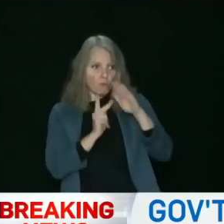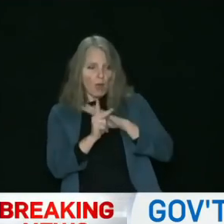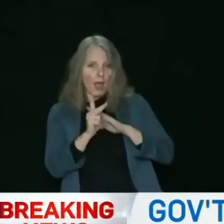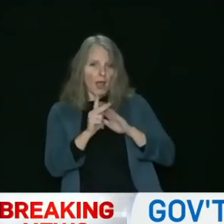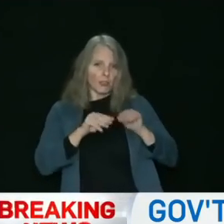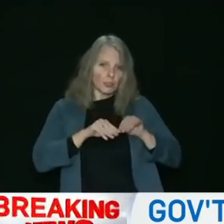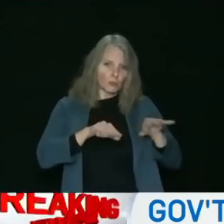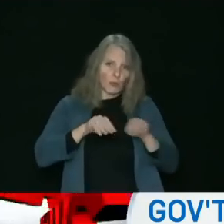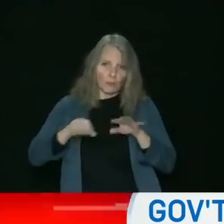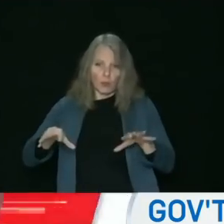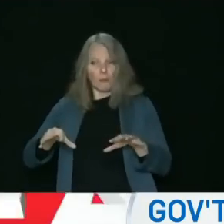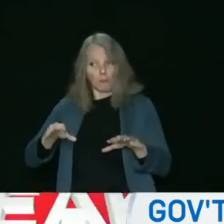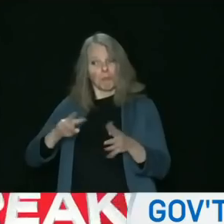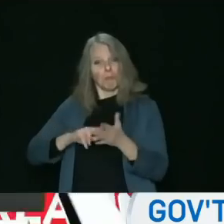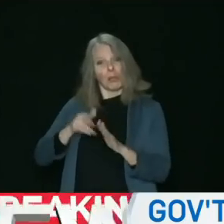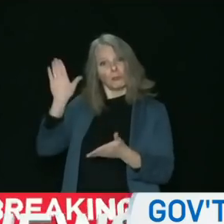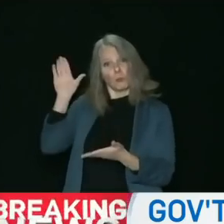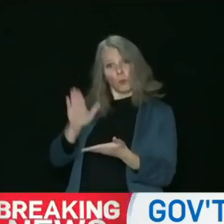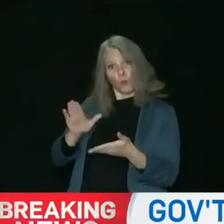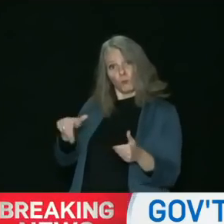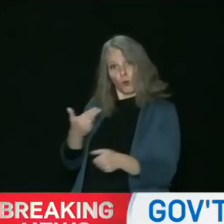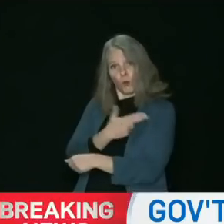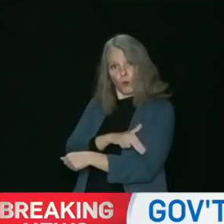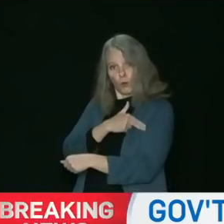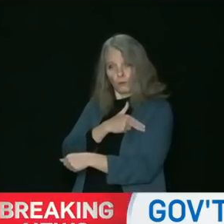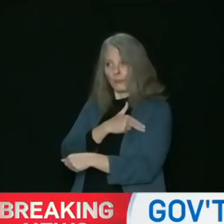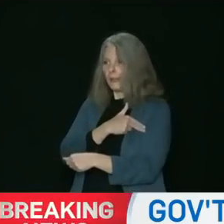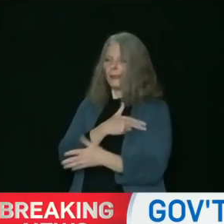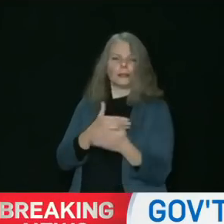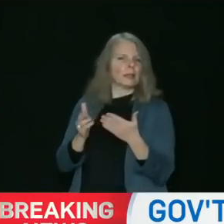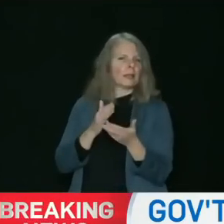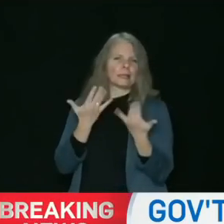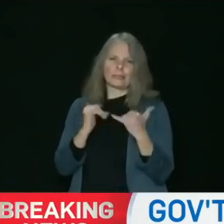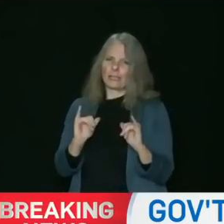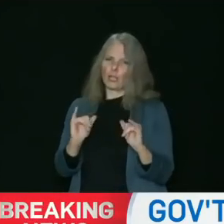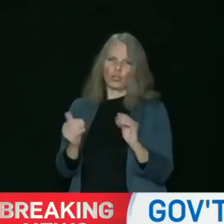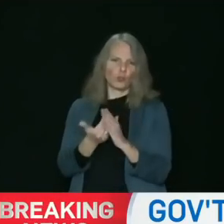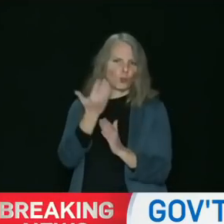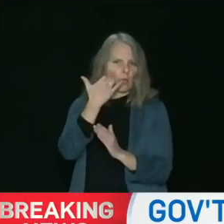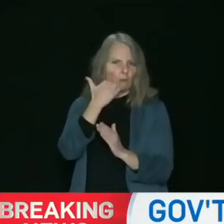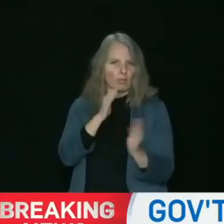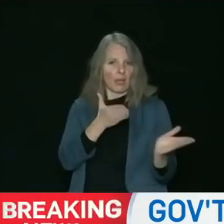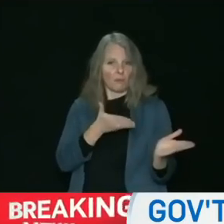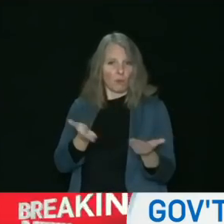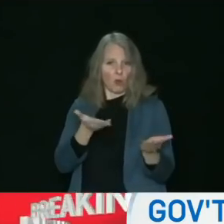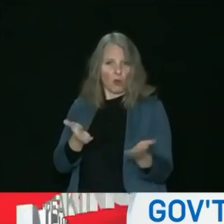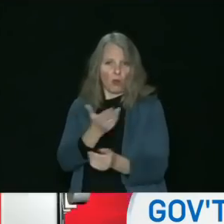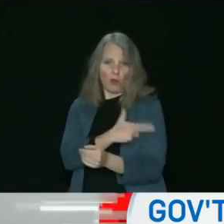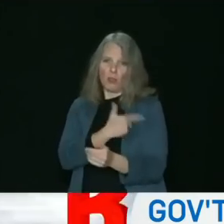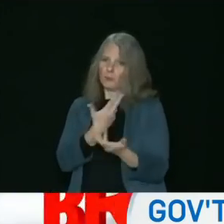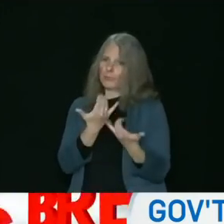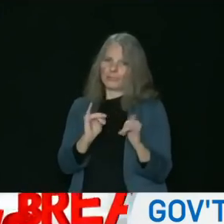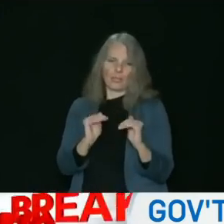EVEN IF WE USE THE LOWER PREDICTION FOR THE NUMBER OF